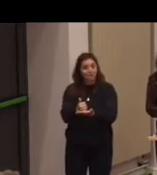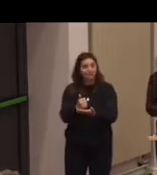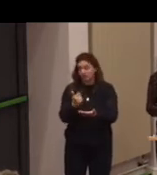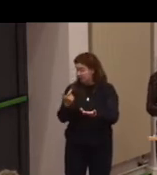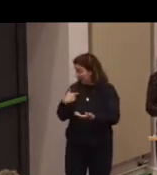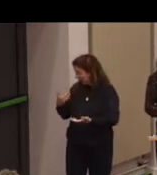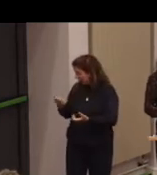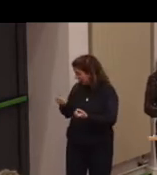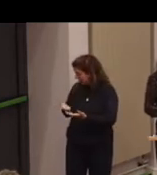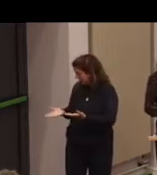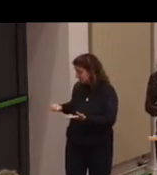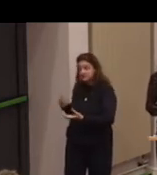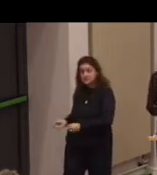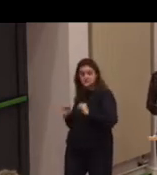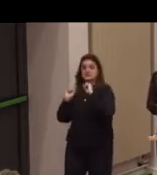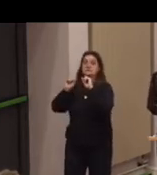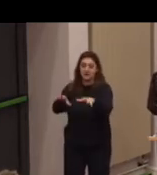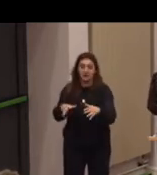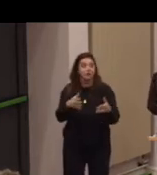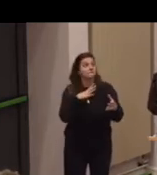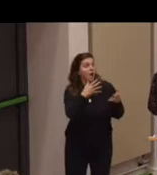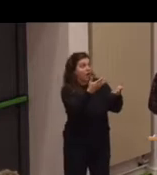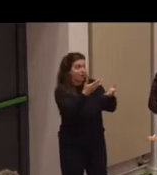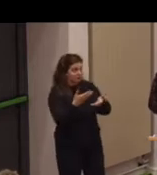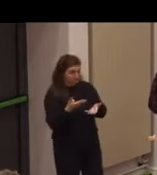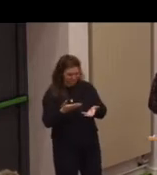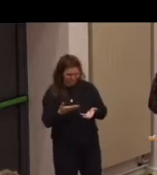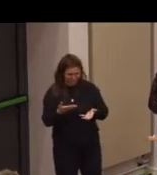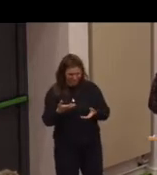needs. And the final challenge to highlight around